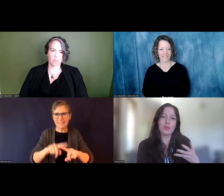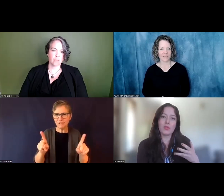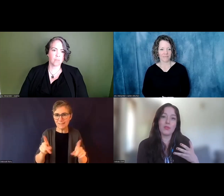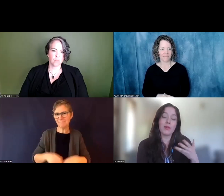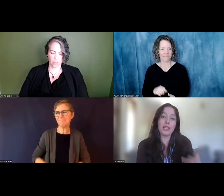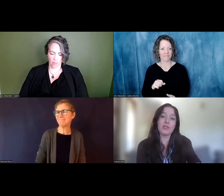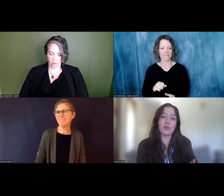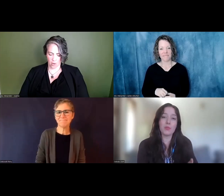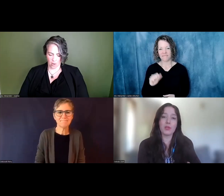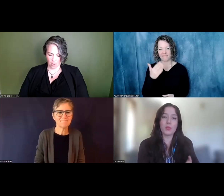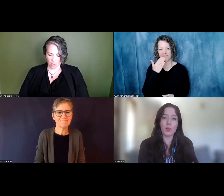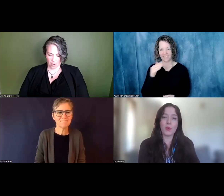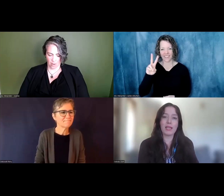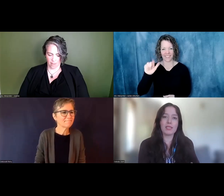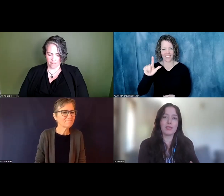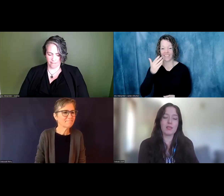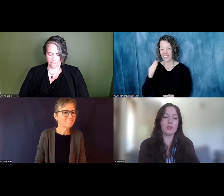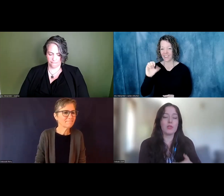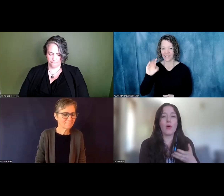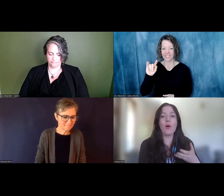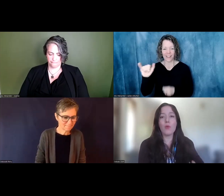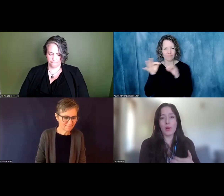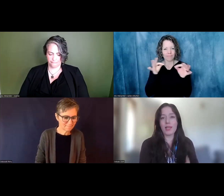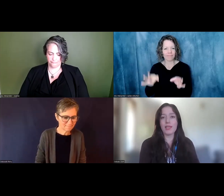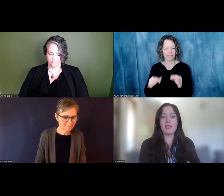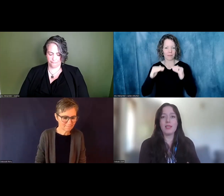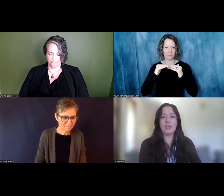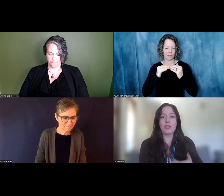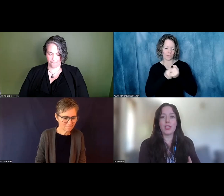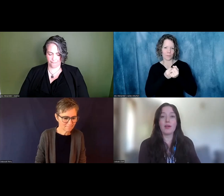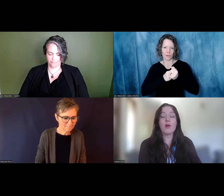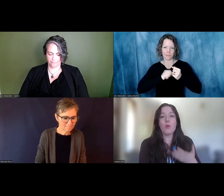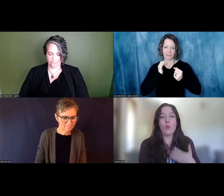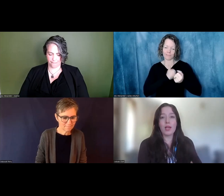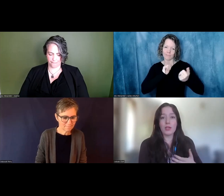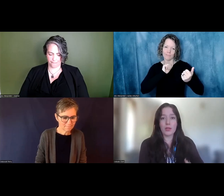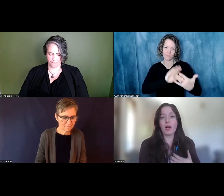those foundational peer support practices which is always to share where you're